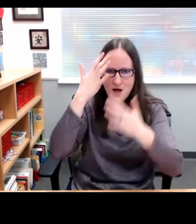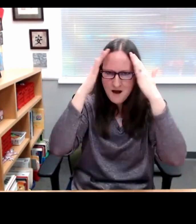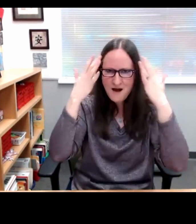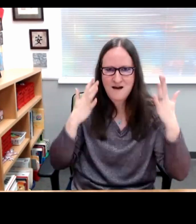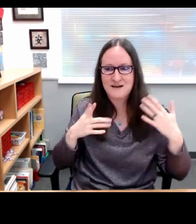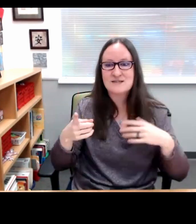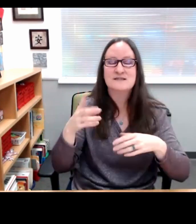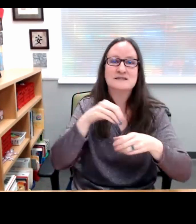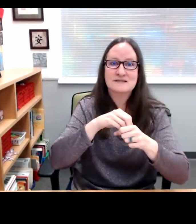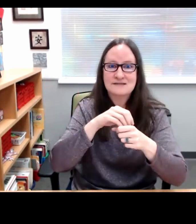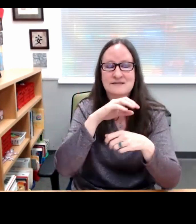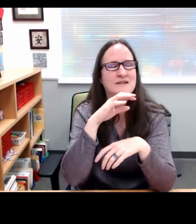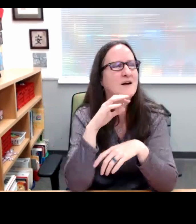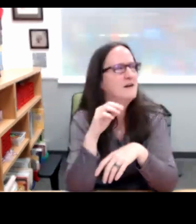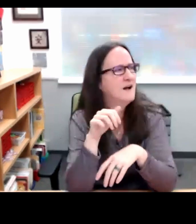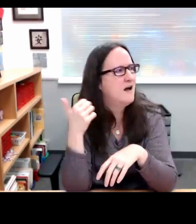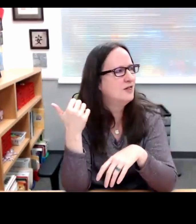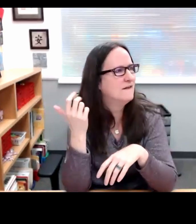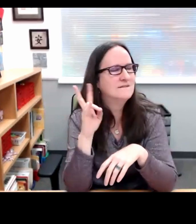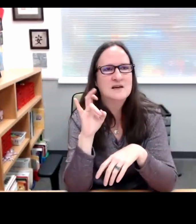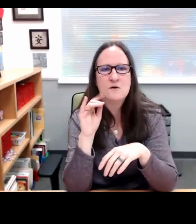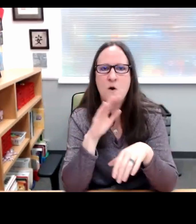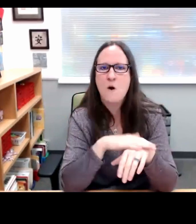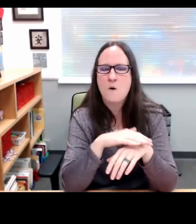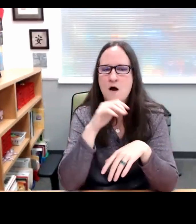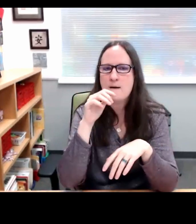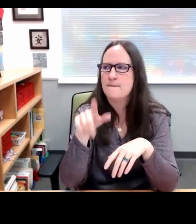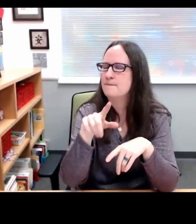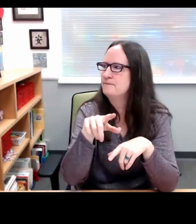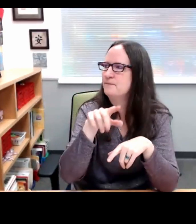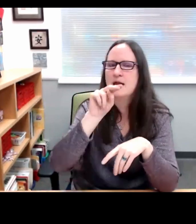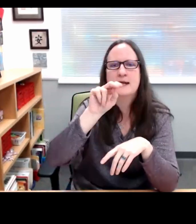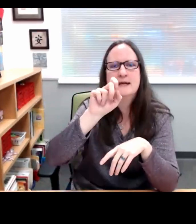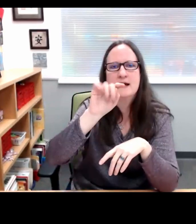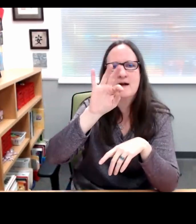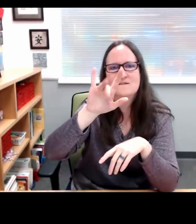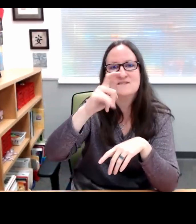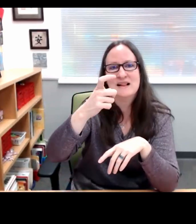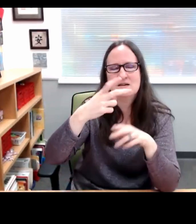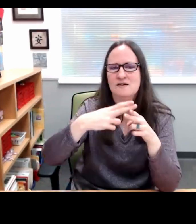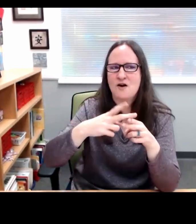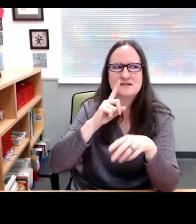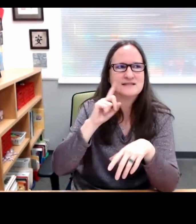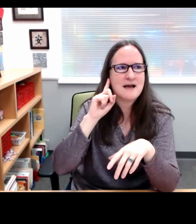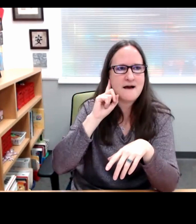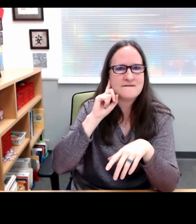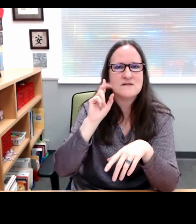at the time. But you'll recognize there's a blonde woman here who's also in another video on Netflix